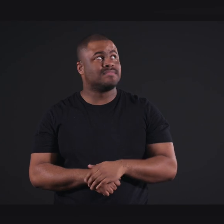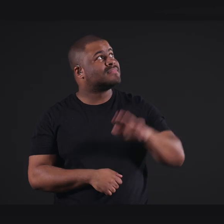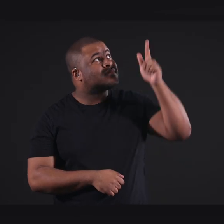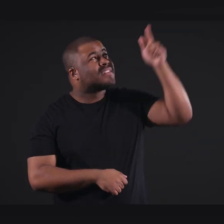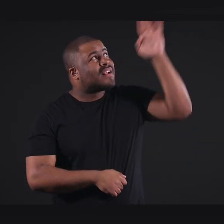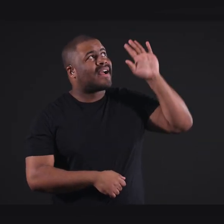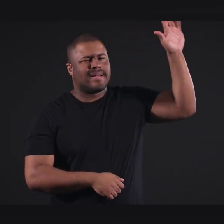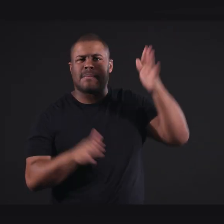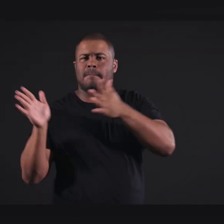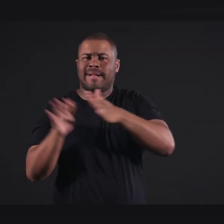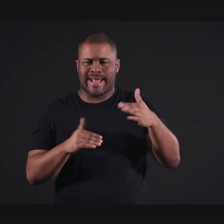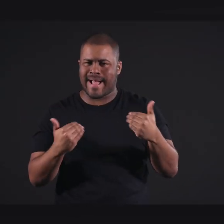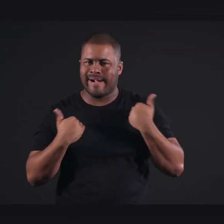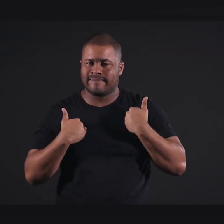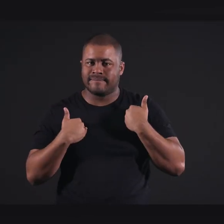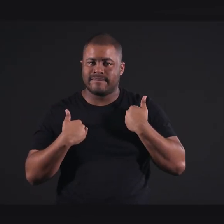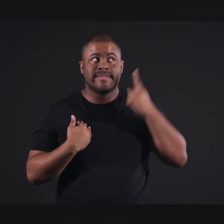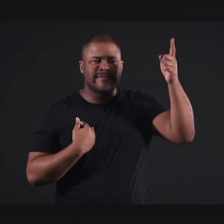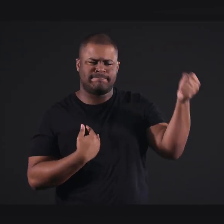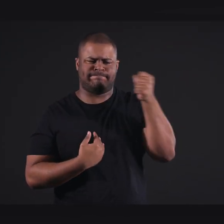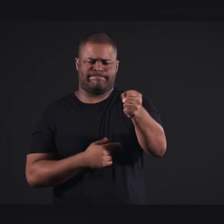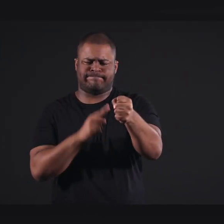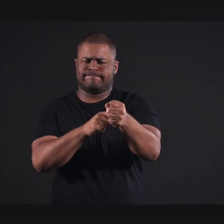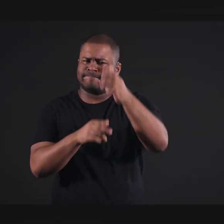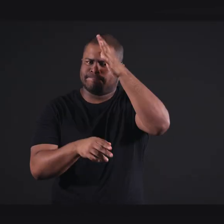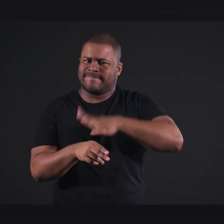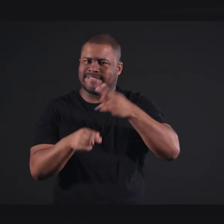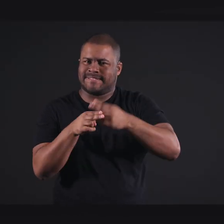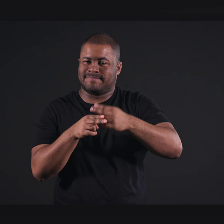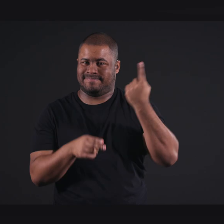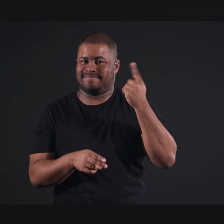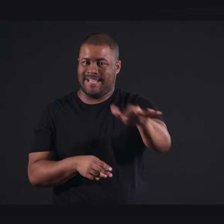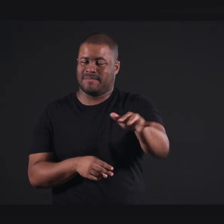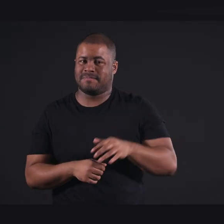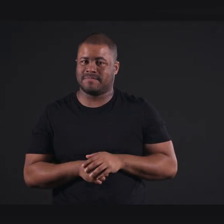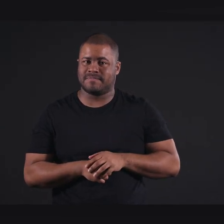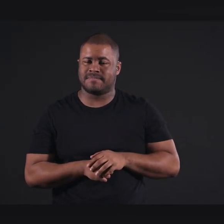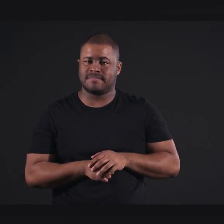For God had vowed to the founder of these enslaved people, a man called Abraham,